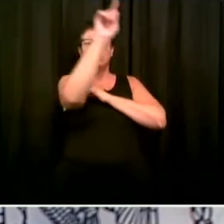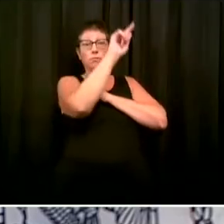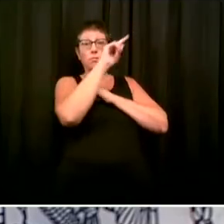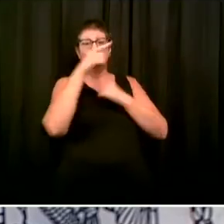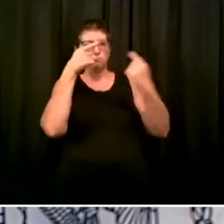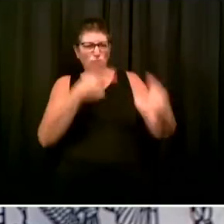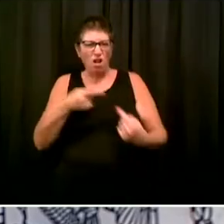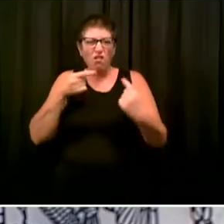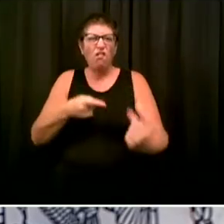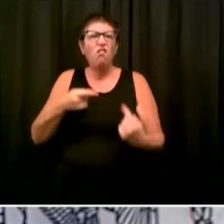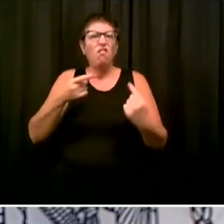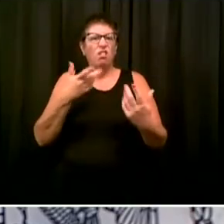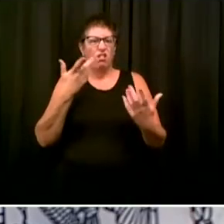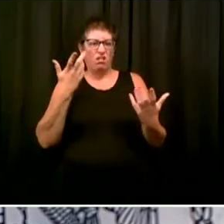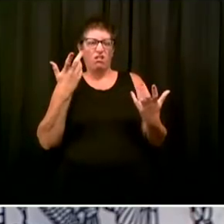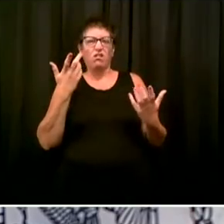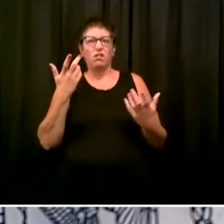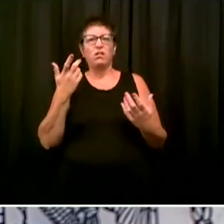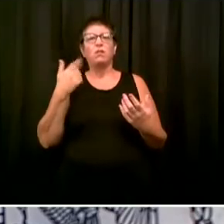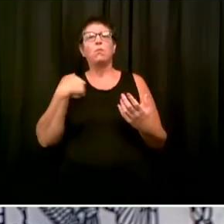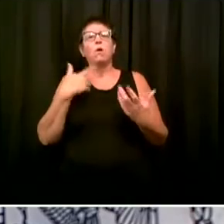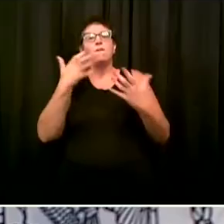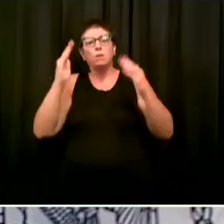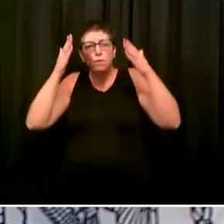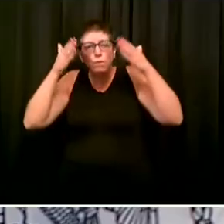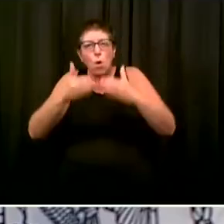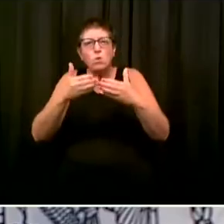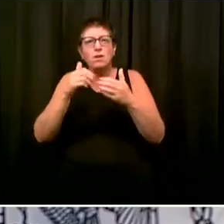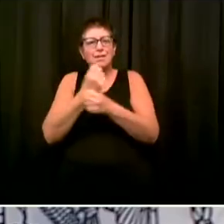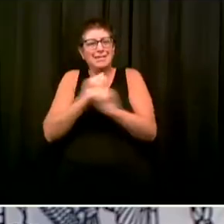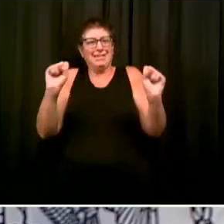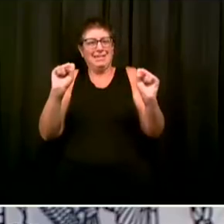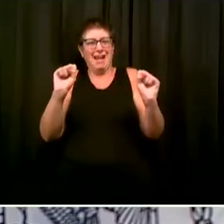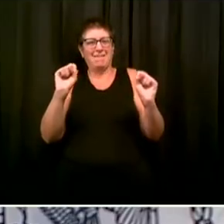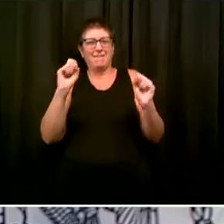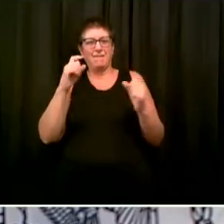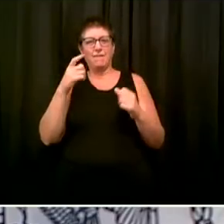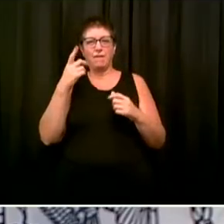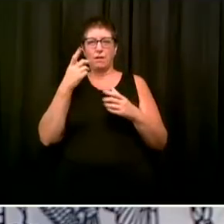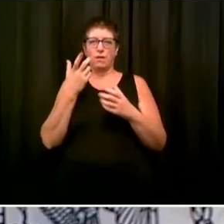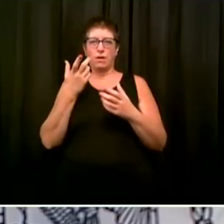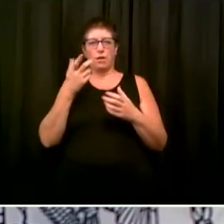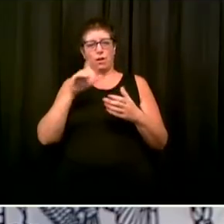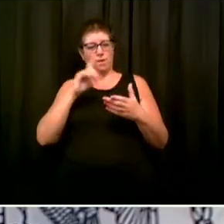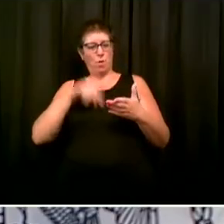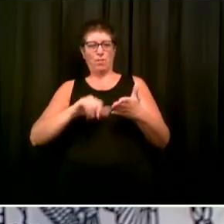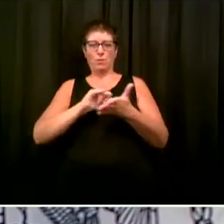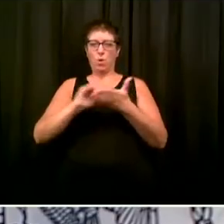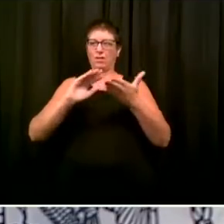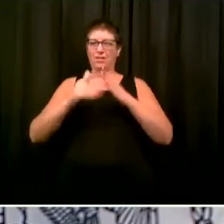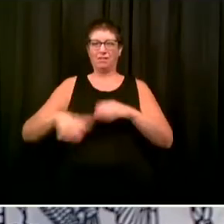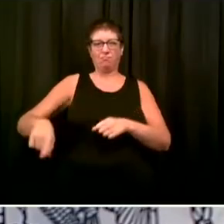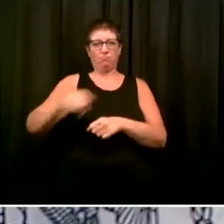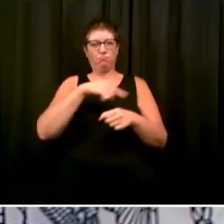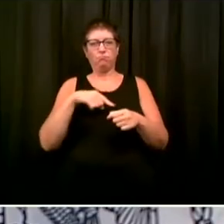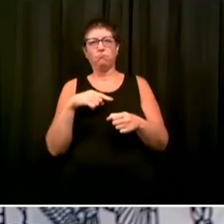AND CHALLENGE HERE AND WHAT WE